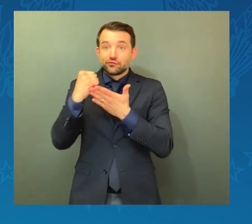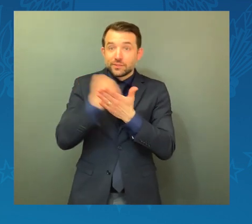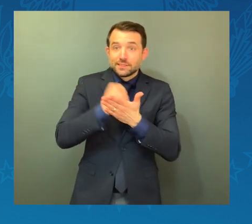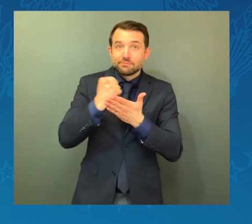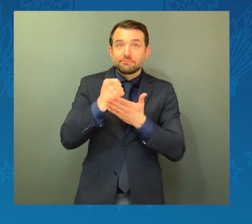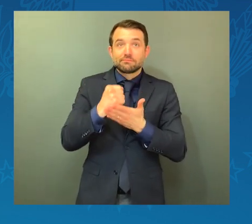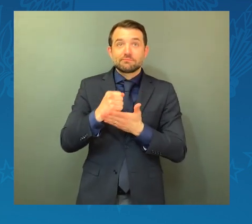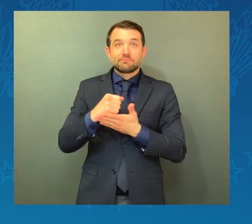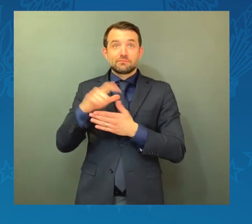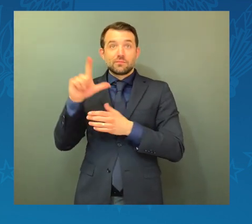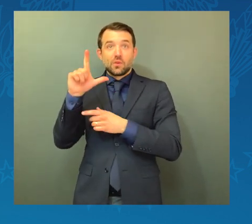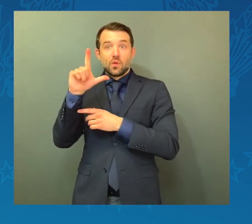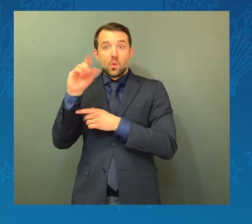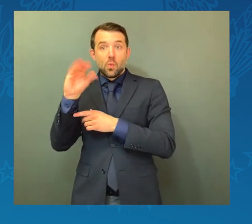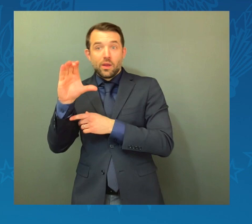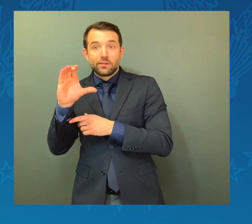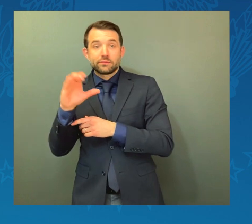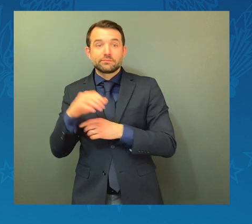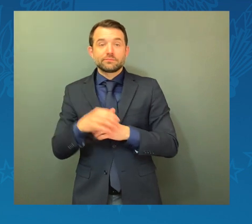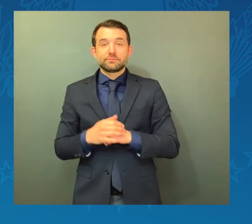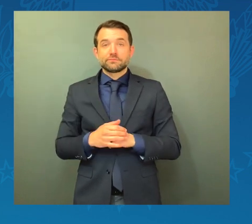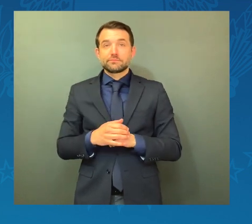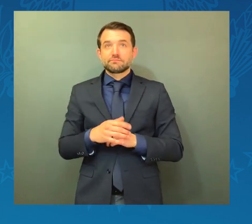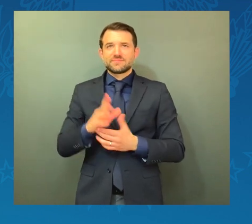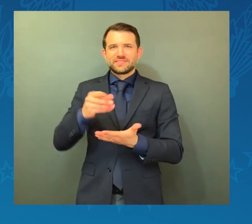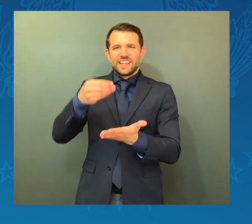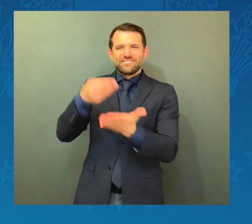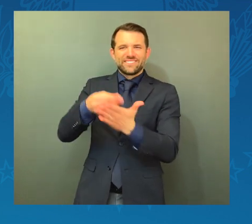financial information and good advice.